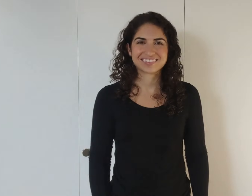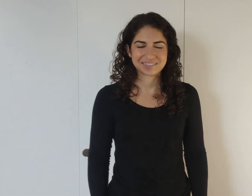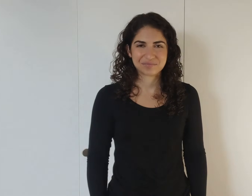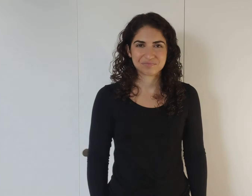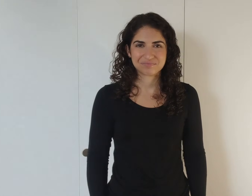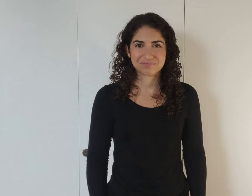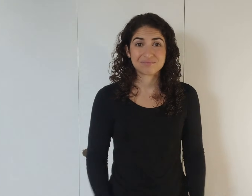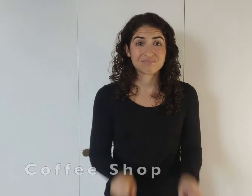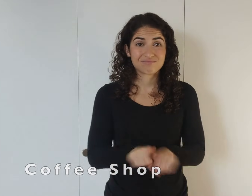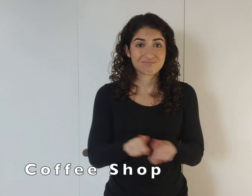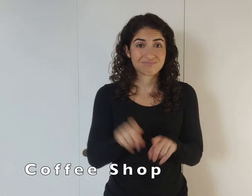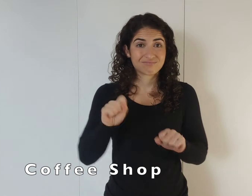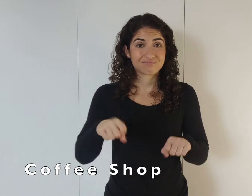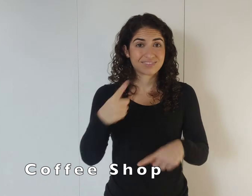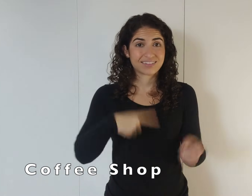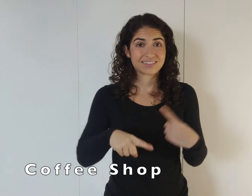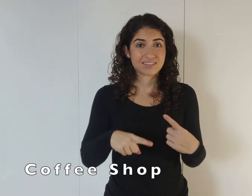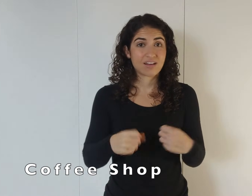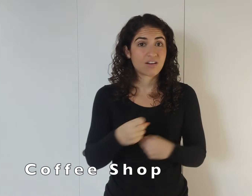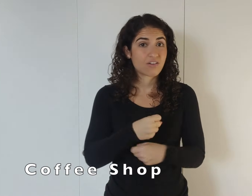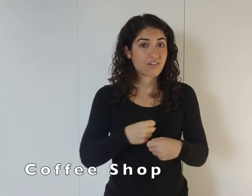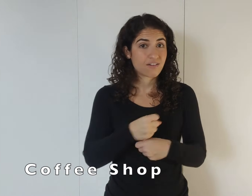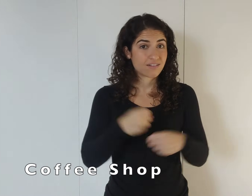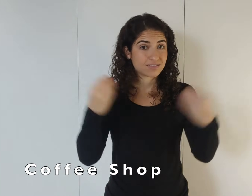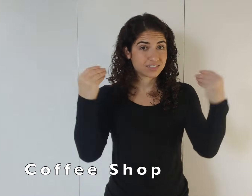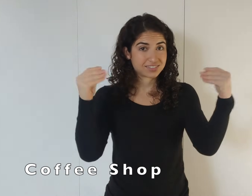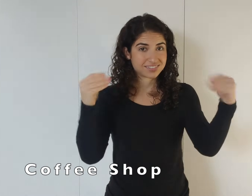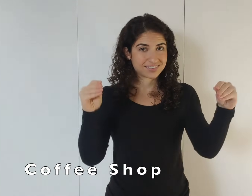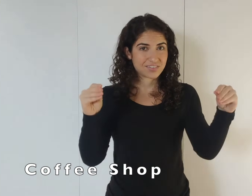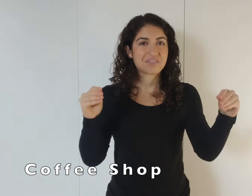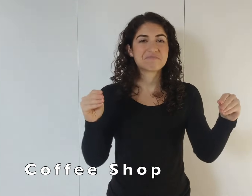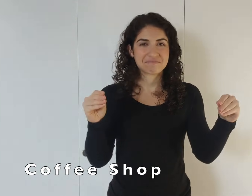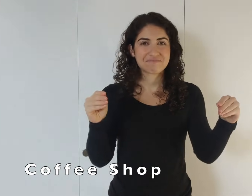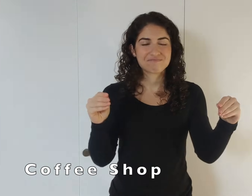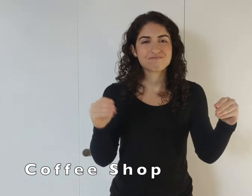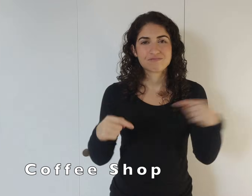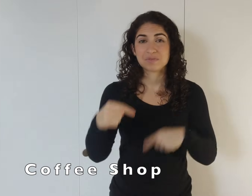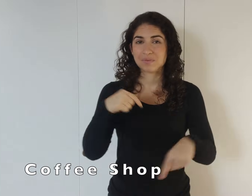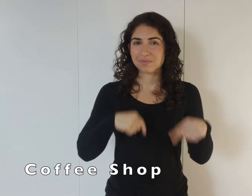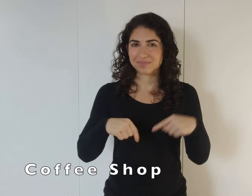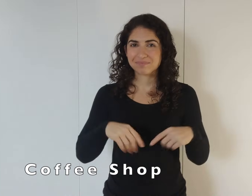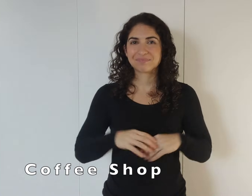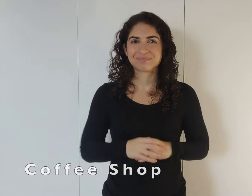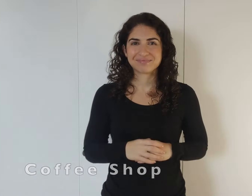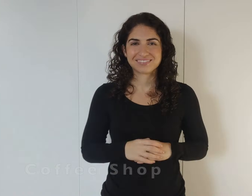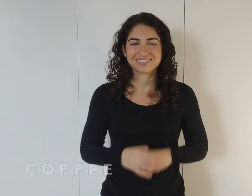You can also sign "coffee shop", so let me back up...